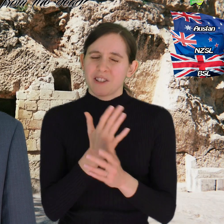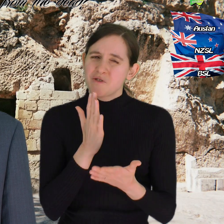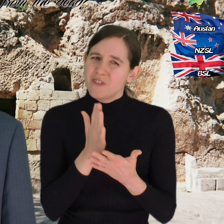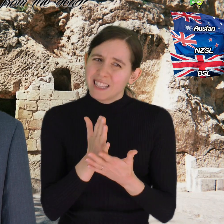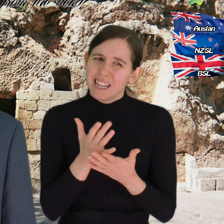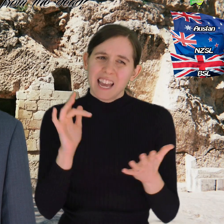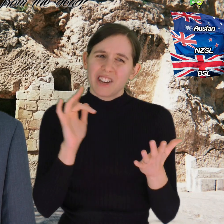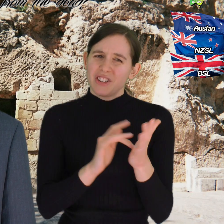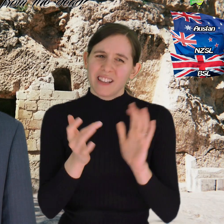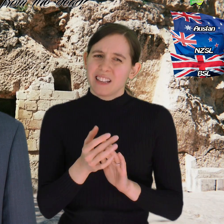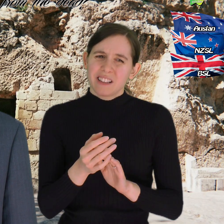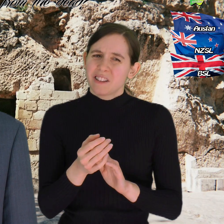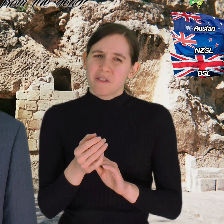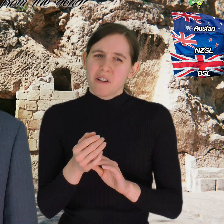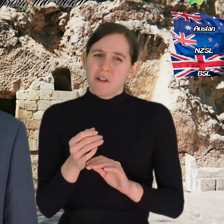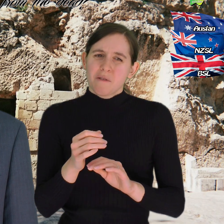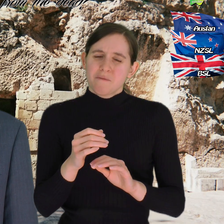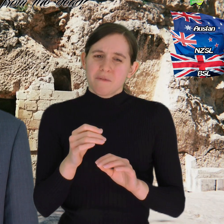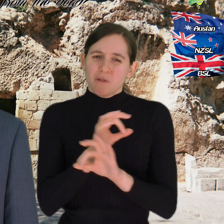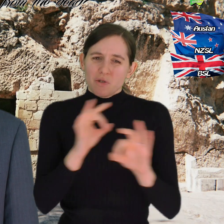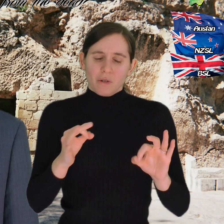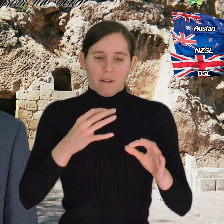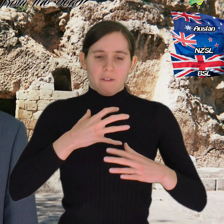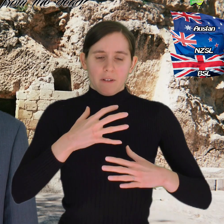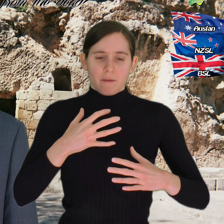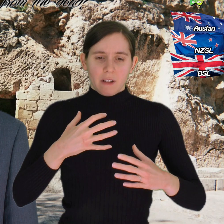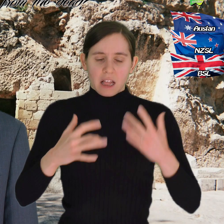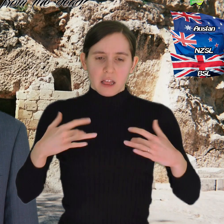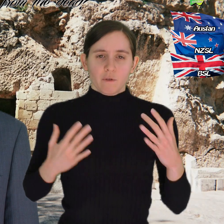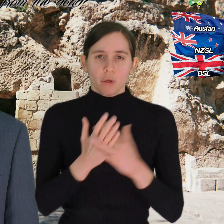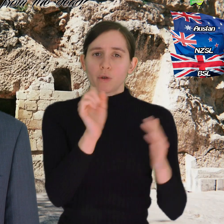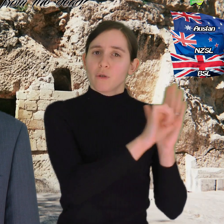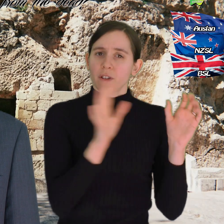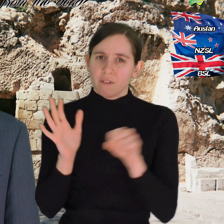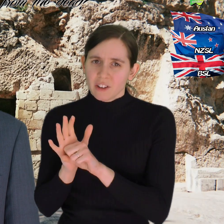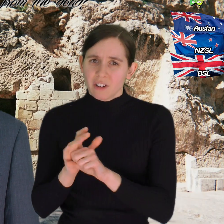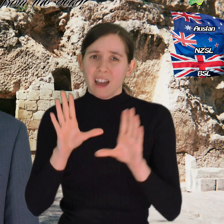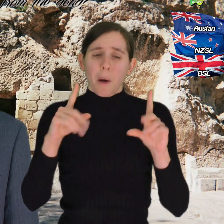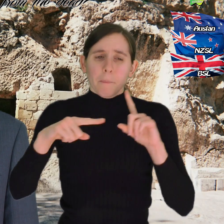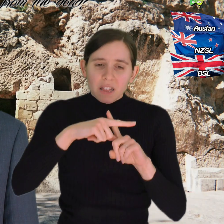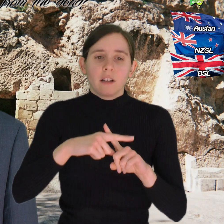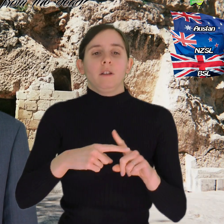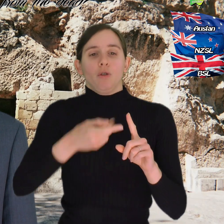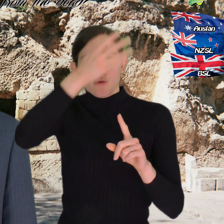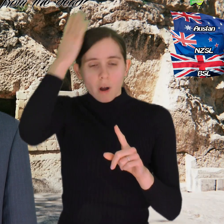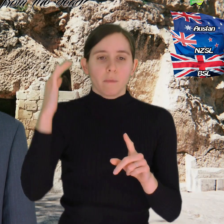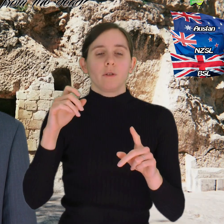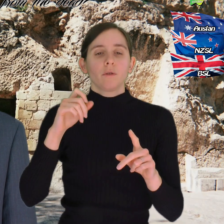crucifixion, and it does not make sense to think the Romans would not make sure he was dead.